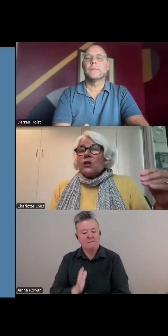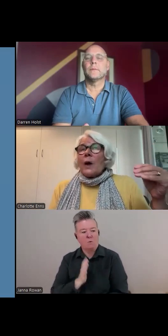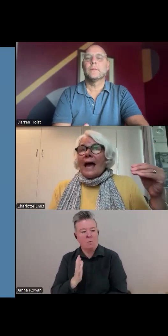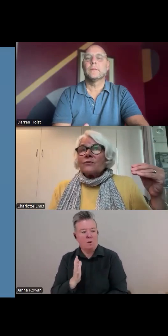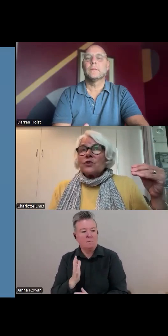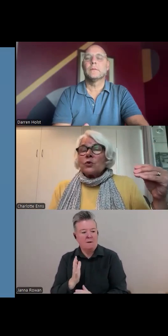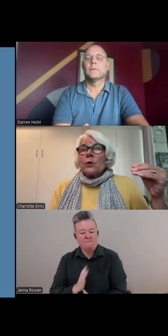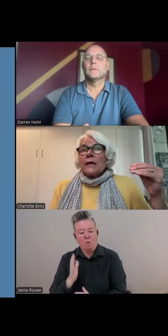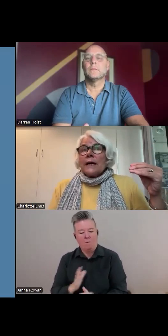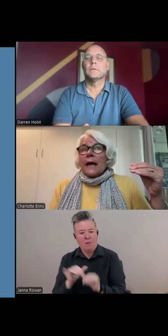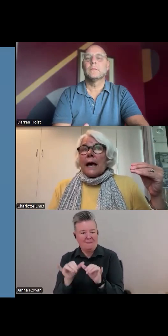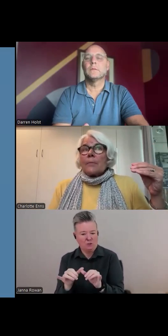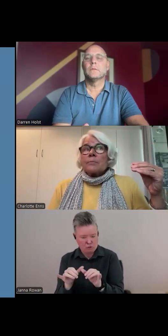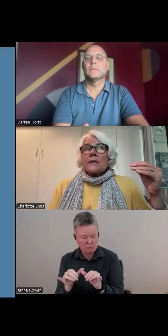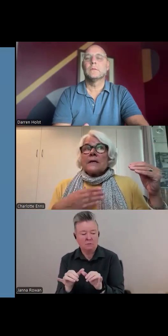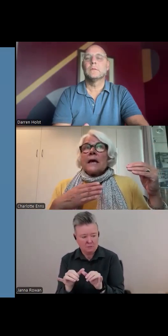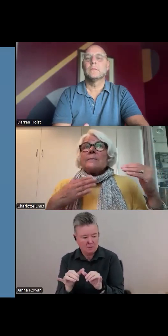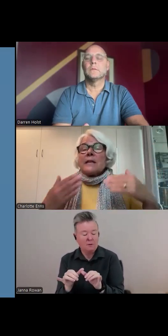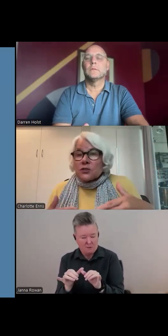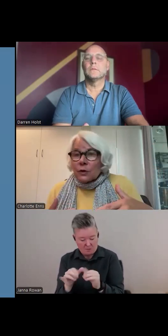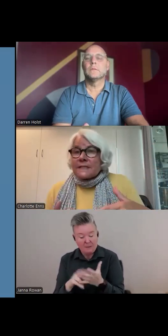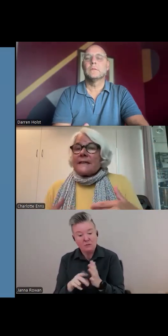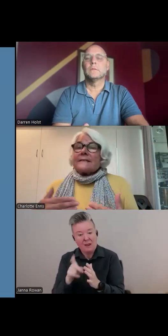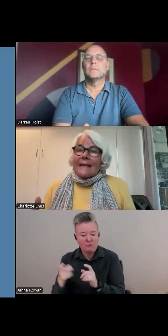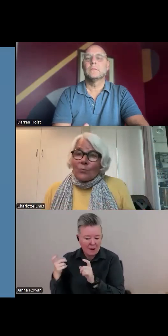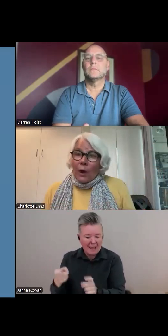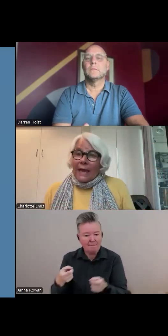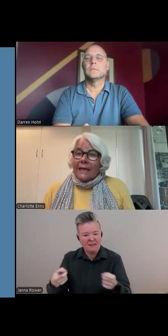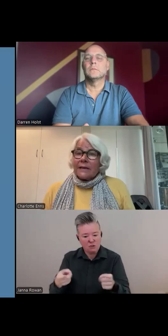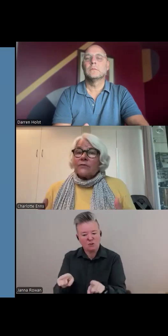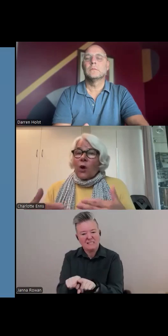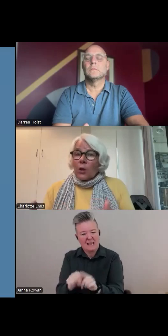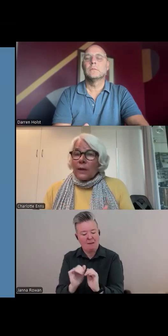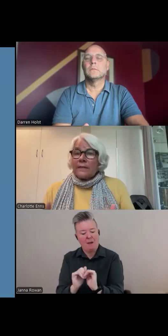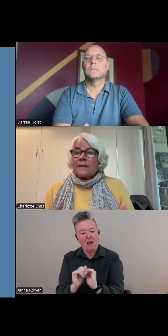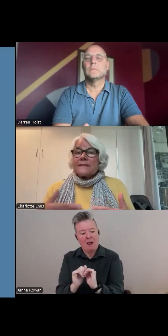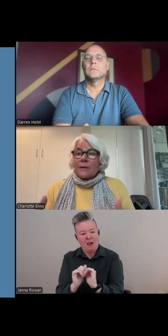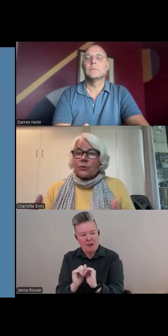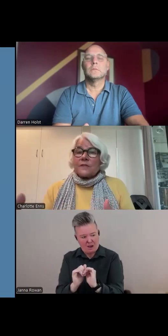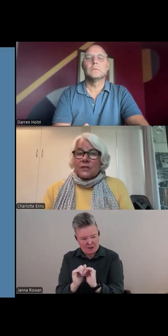You have to administer it in the same way, following the same procedures